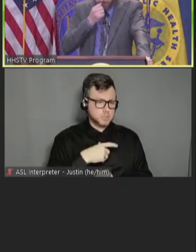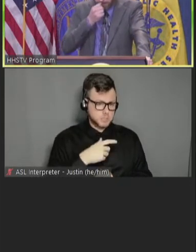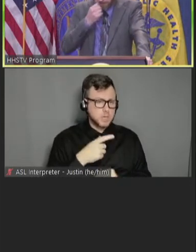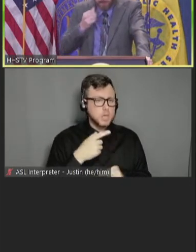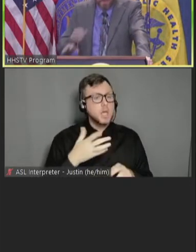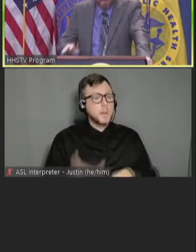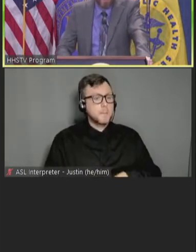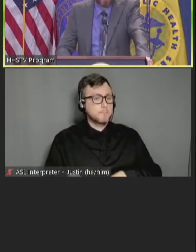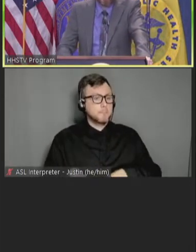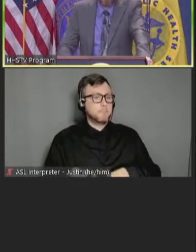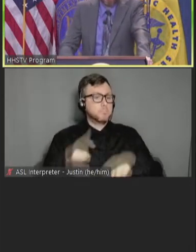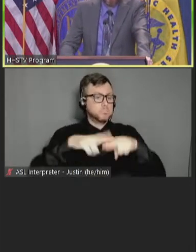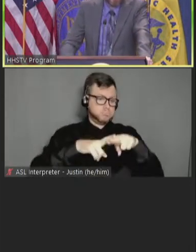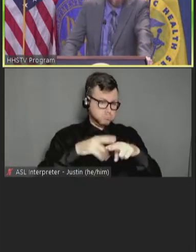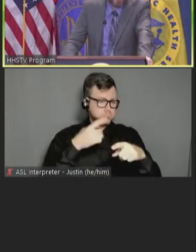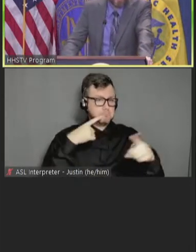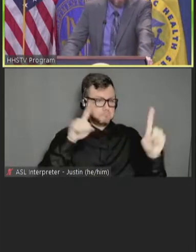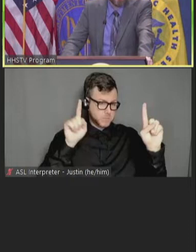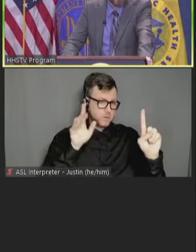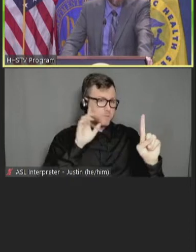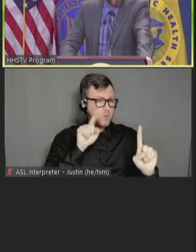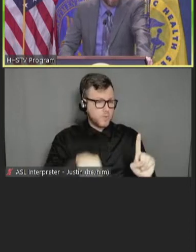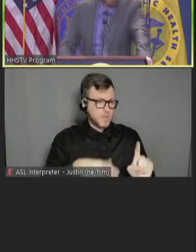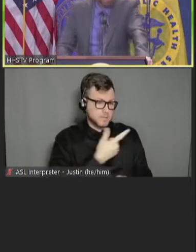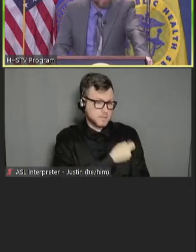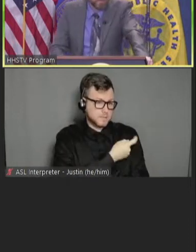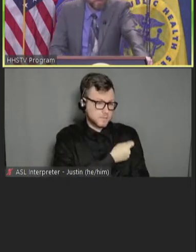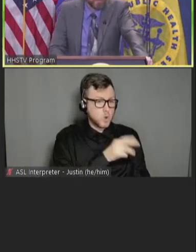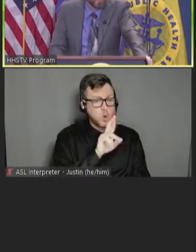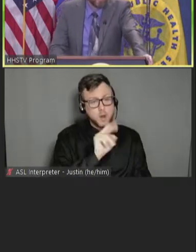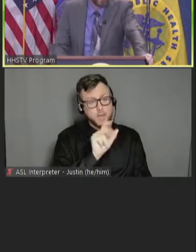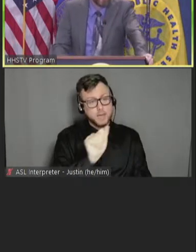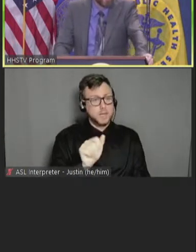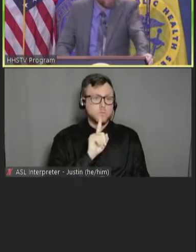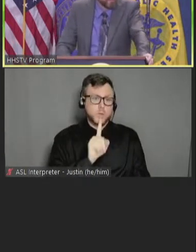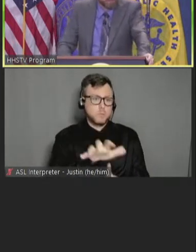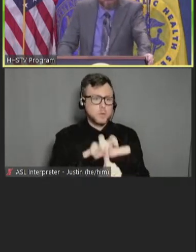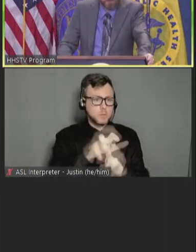All right, so RNA vaccines are really hot at the moment. It's really been a really exploding